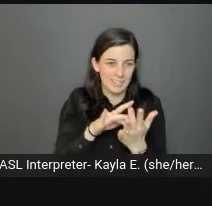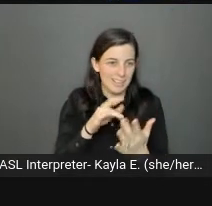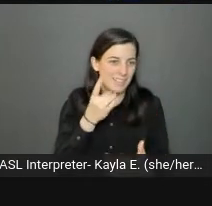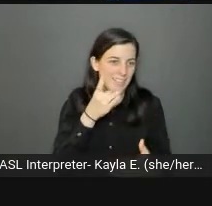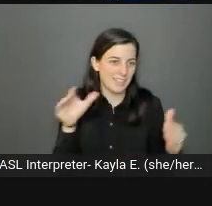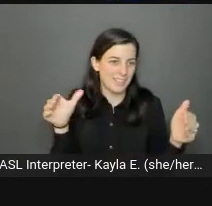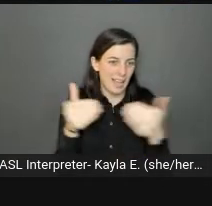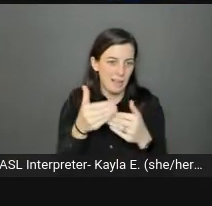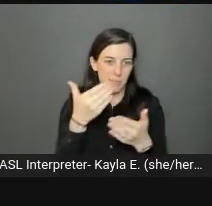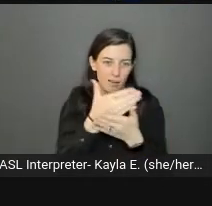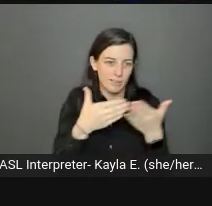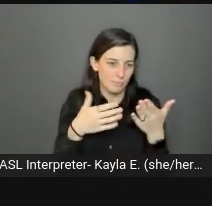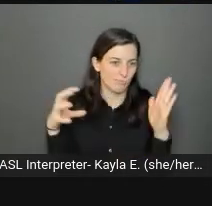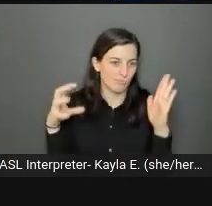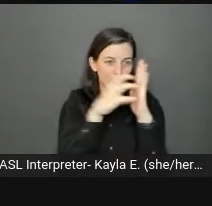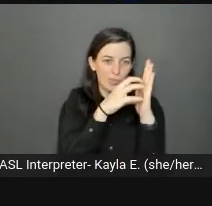What's the note about screen readers here?